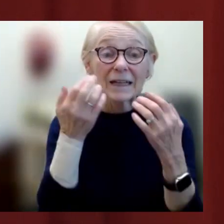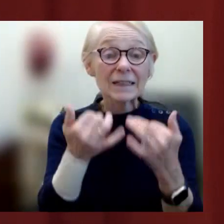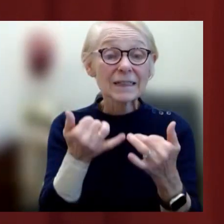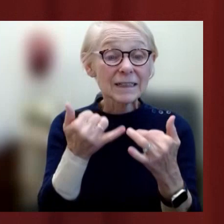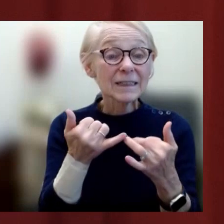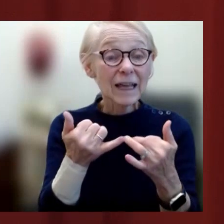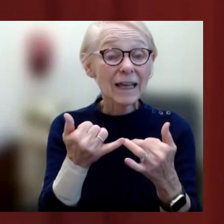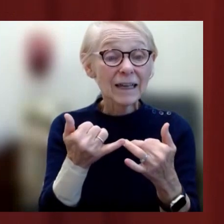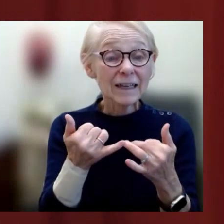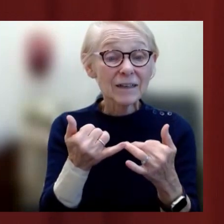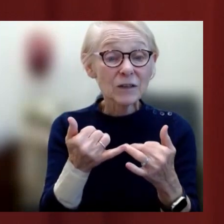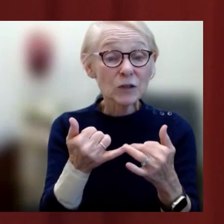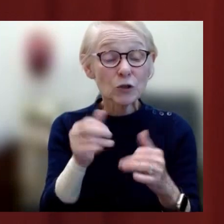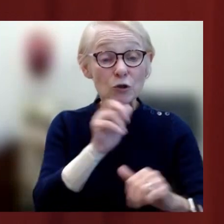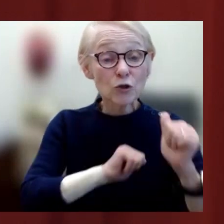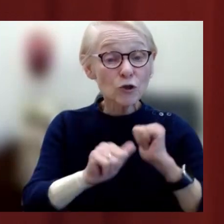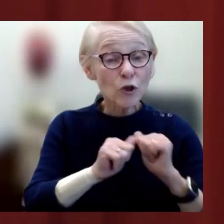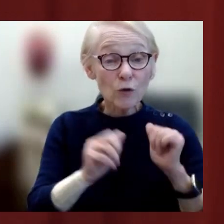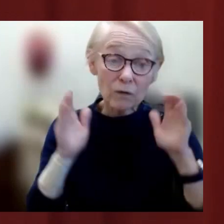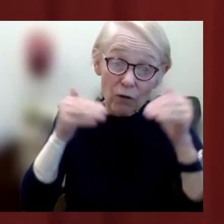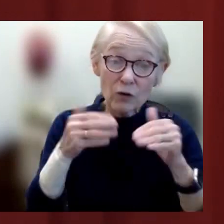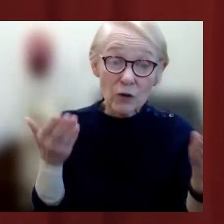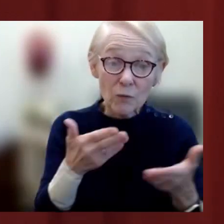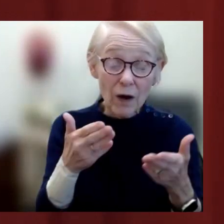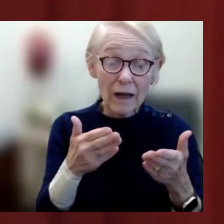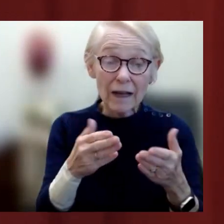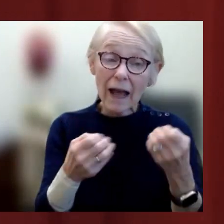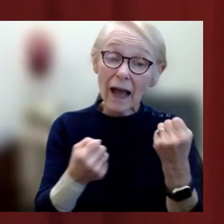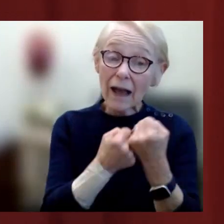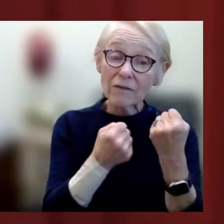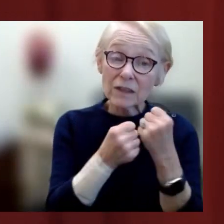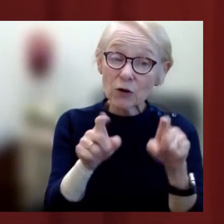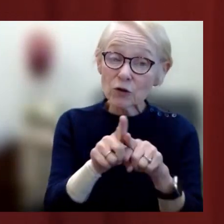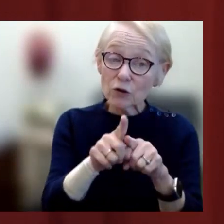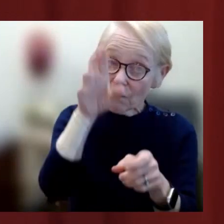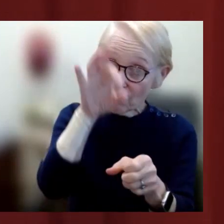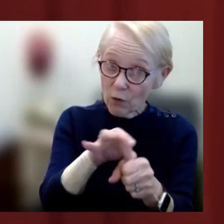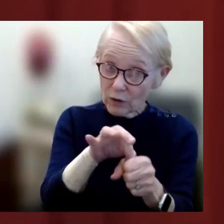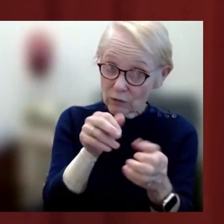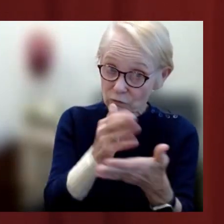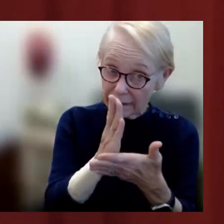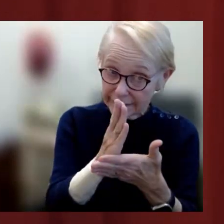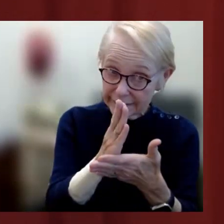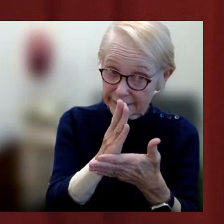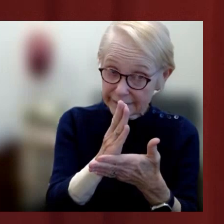show is going to be focused on advocacy and voting rights as the midterm elections are